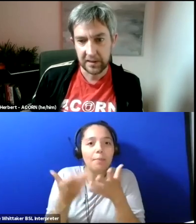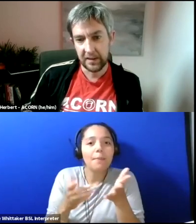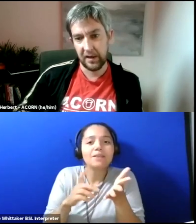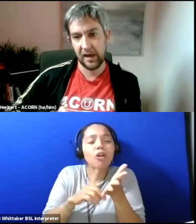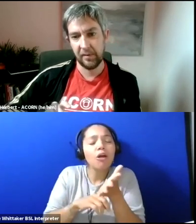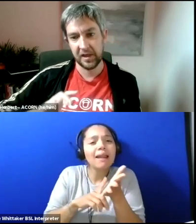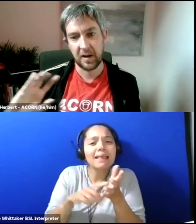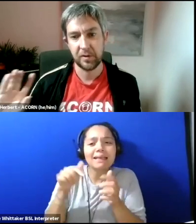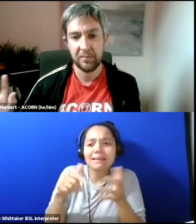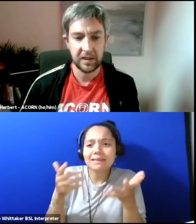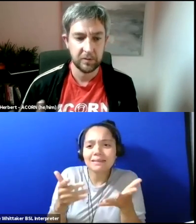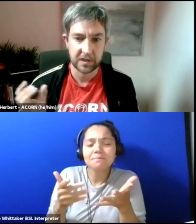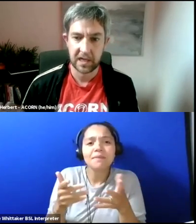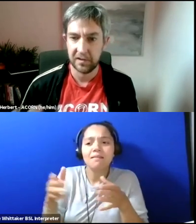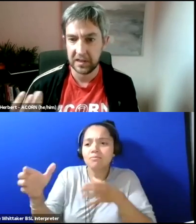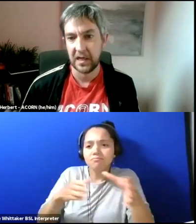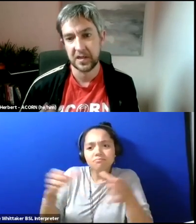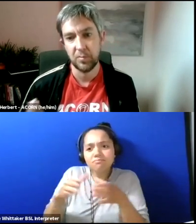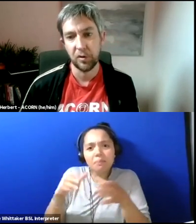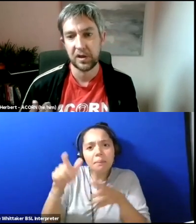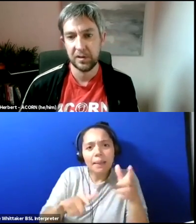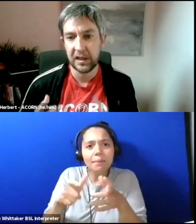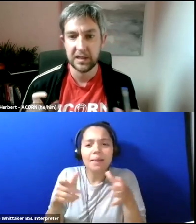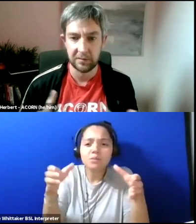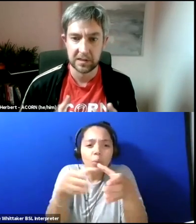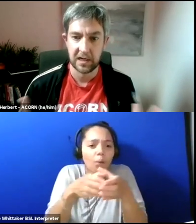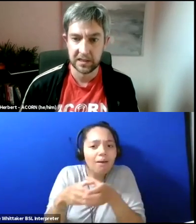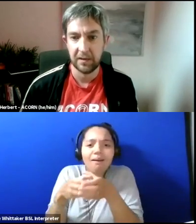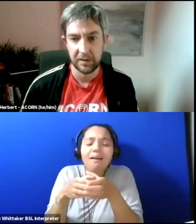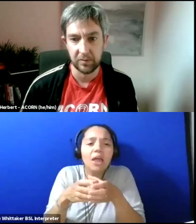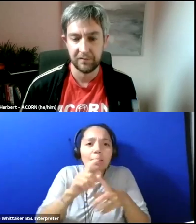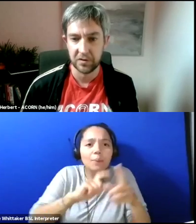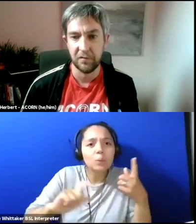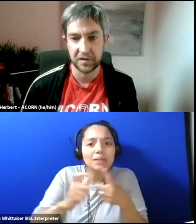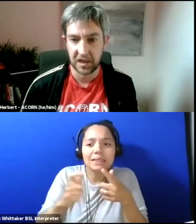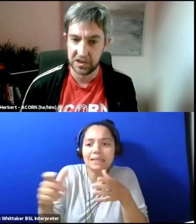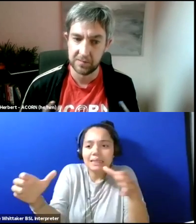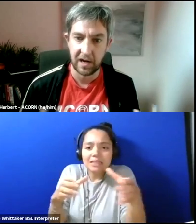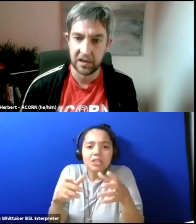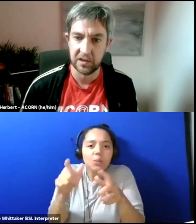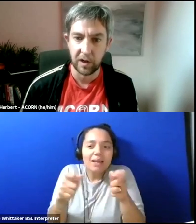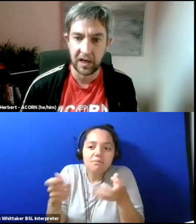is starting in Lockleaze, and it's by bringing people together in these smaller communities that we start to get people to have those conversations about